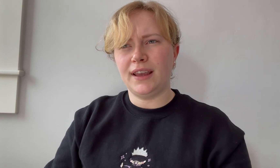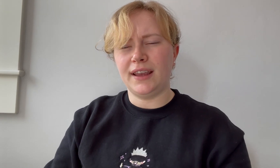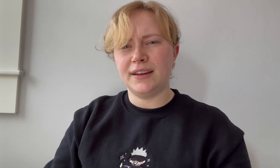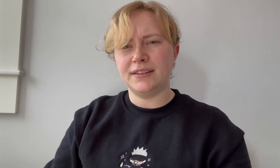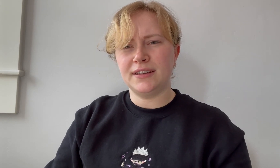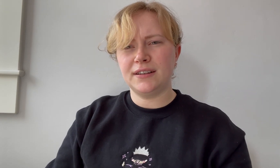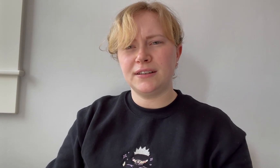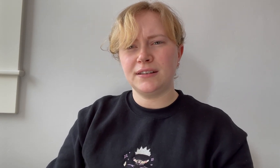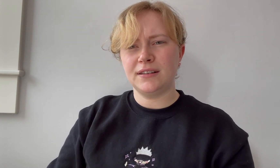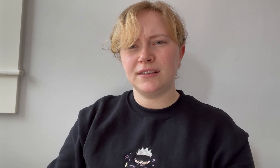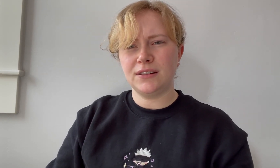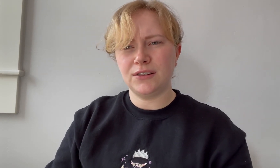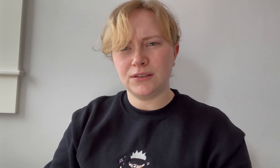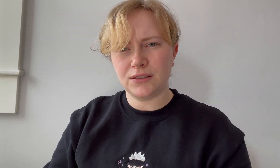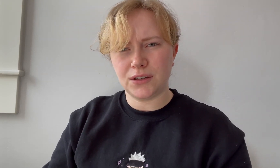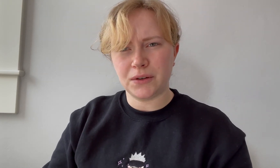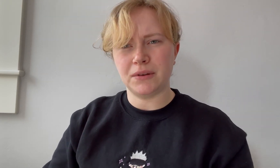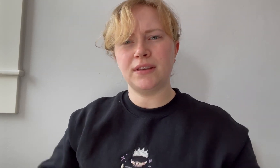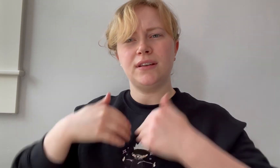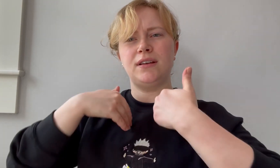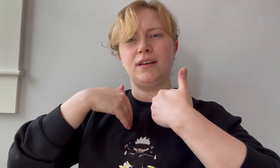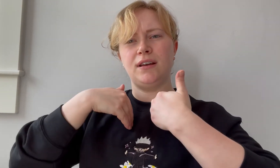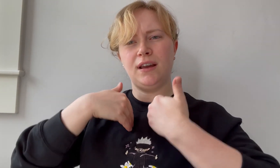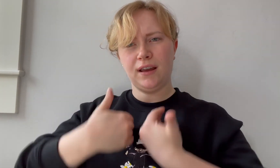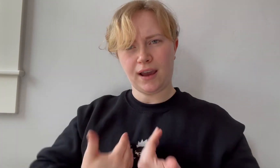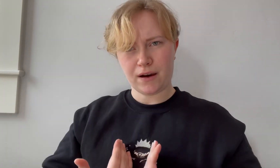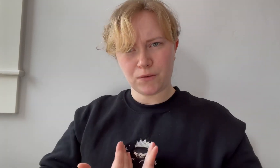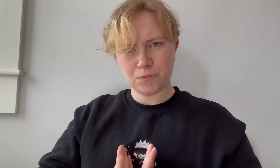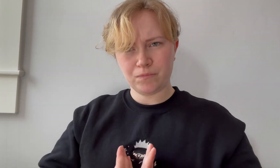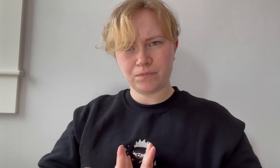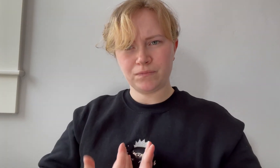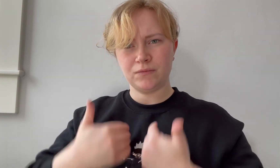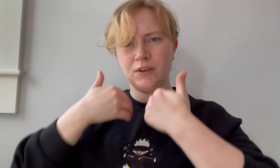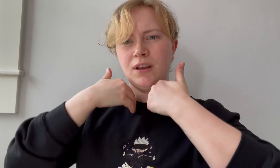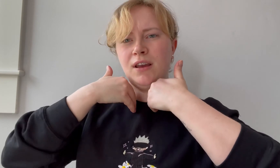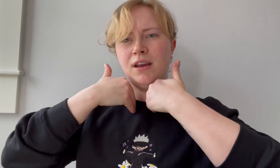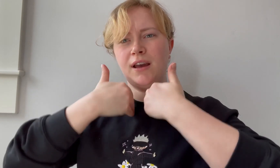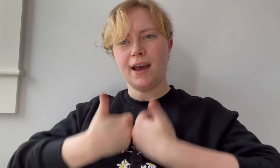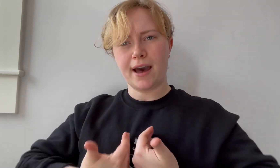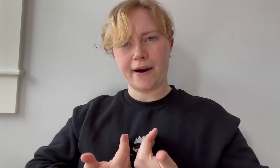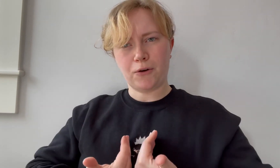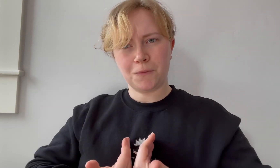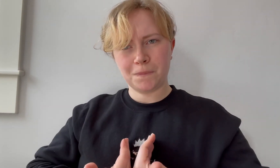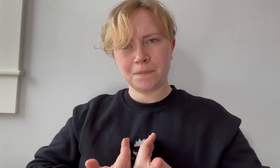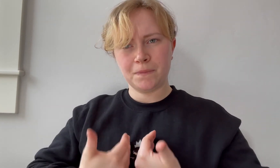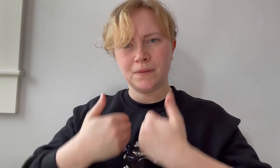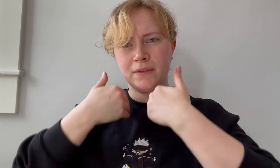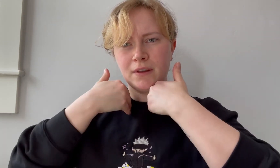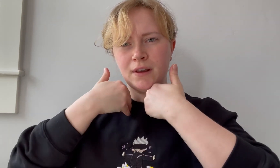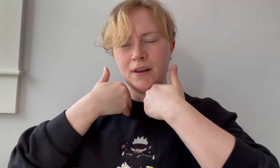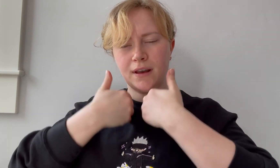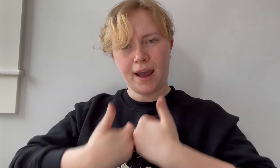and going with how how how